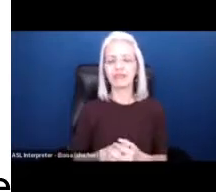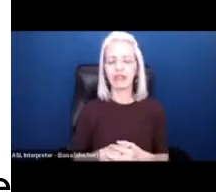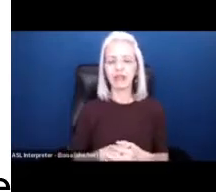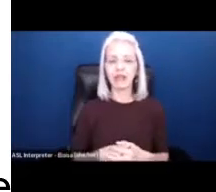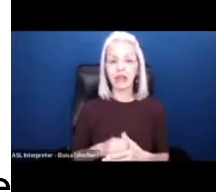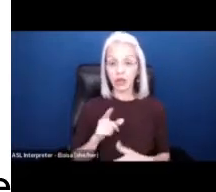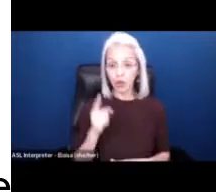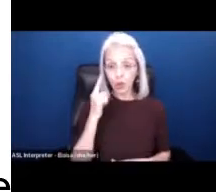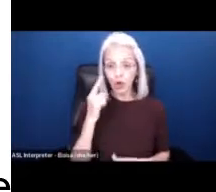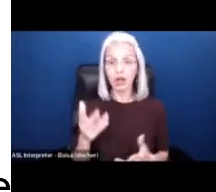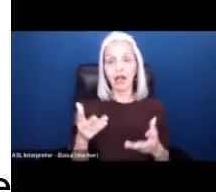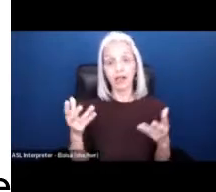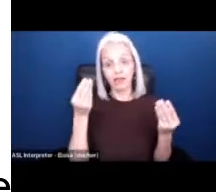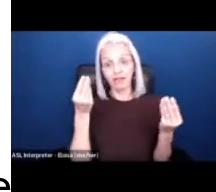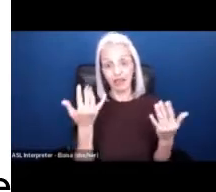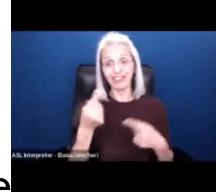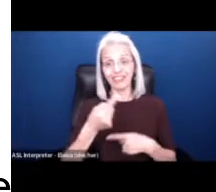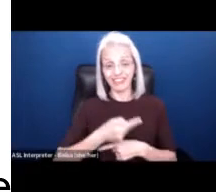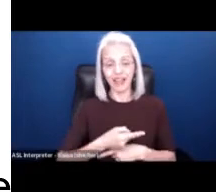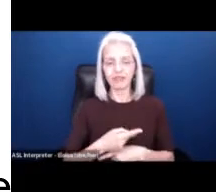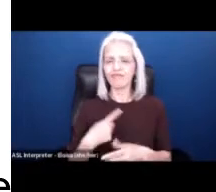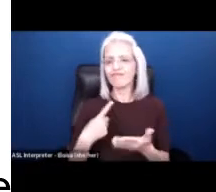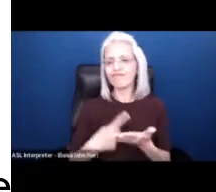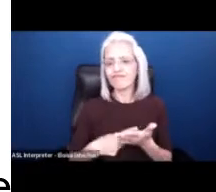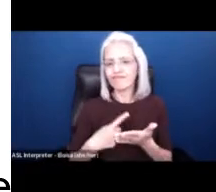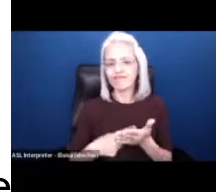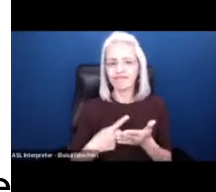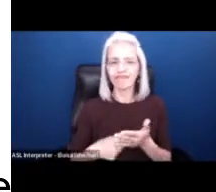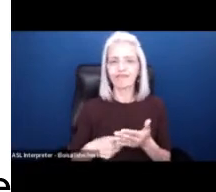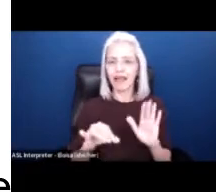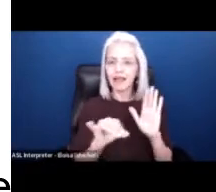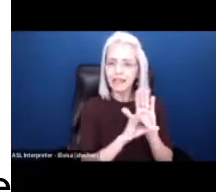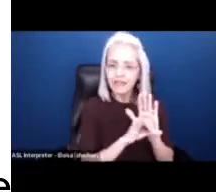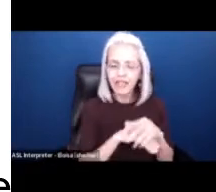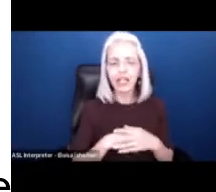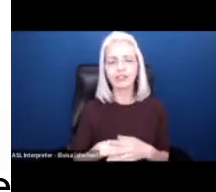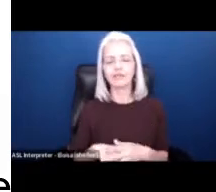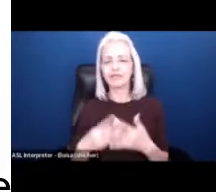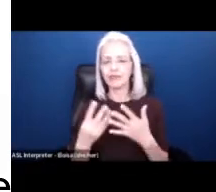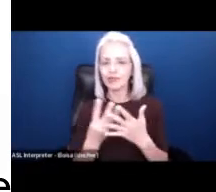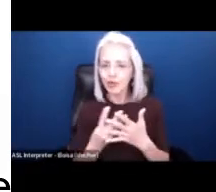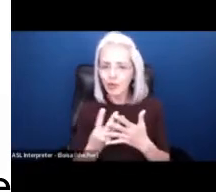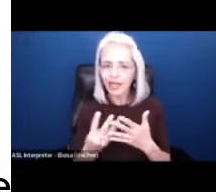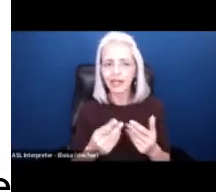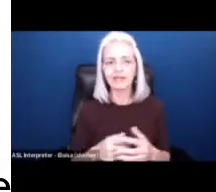a lot today. So we talked about identification and we talked about screening. We hope we gave